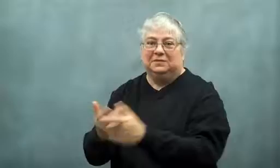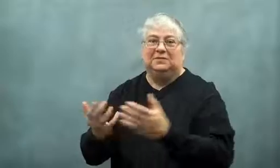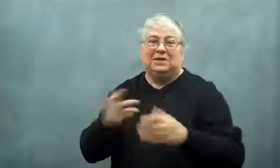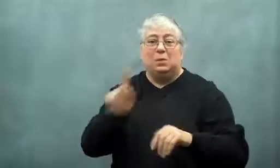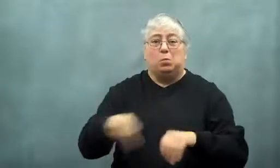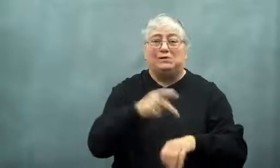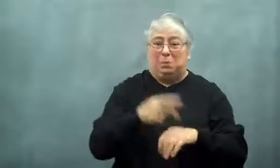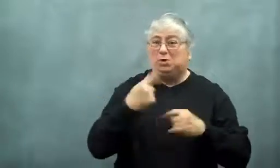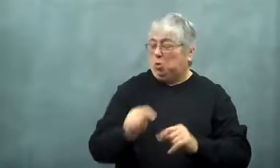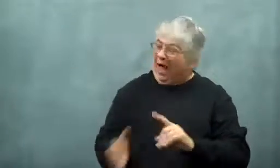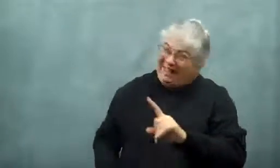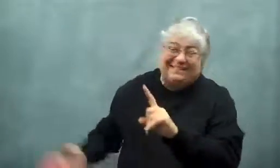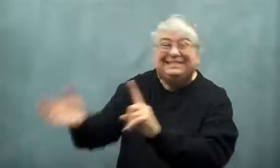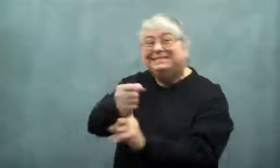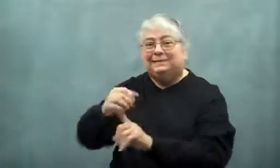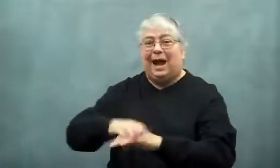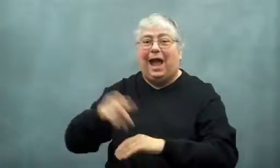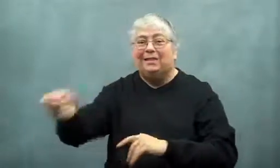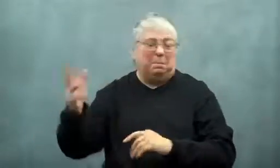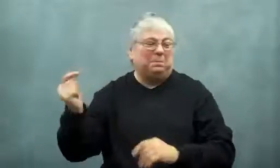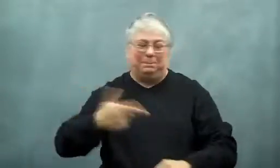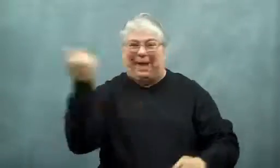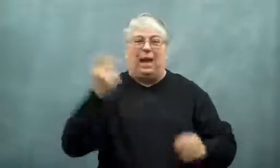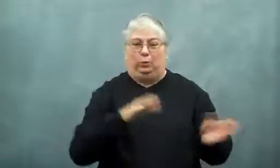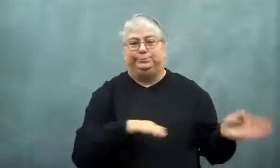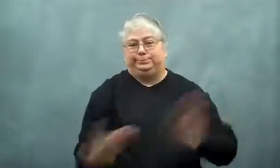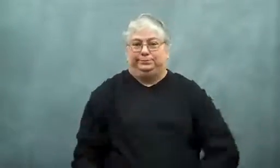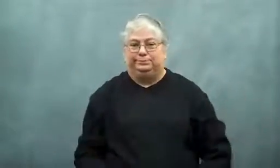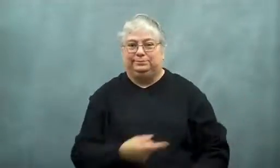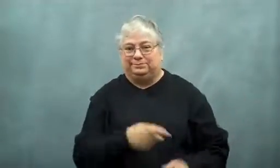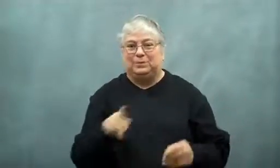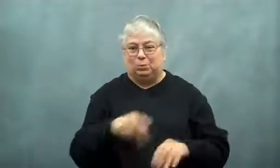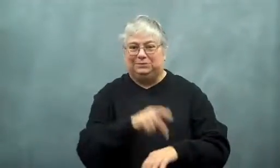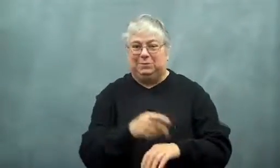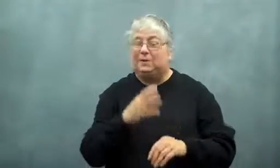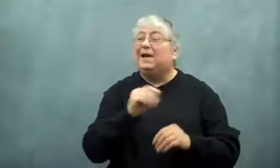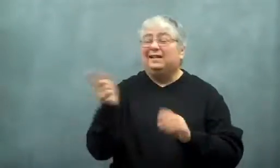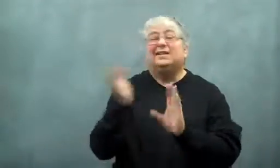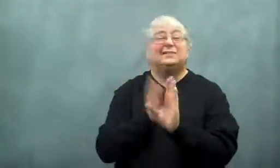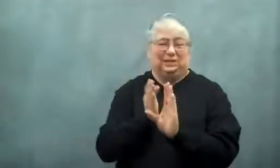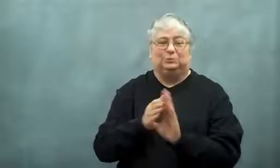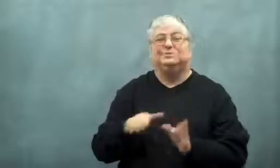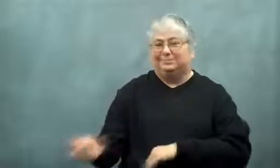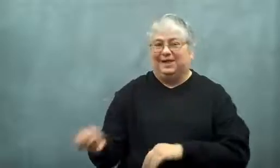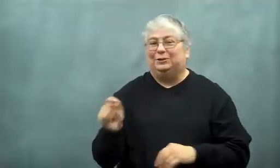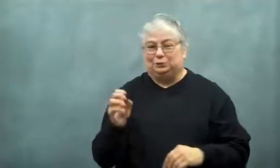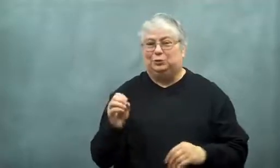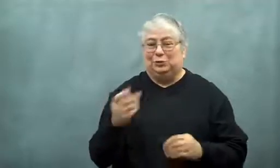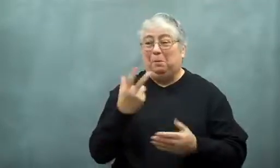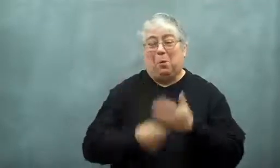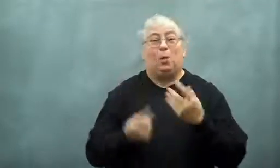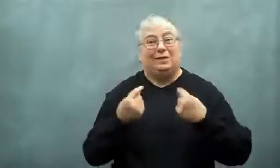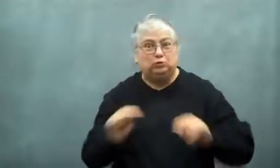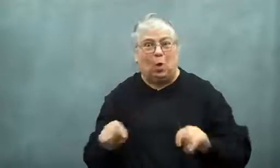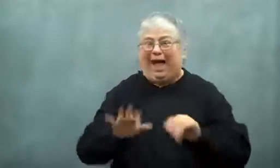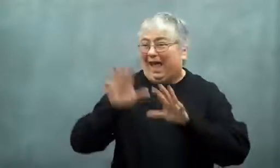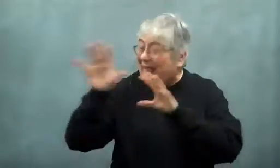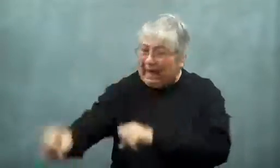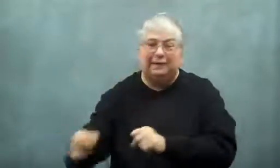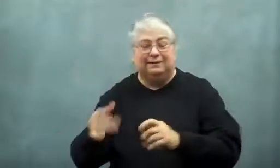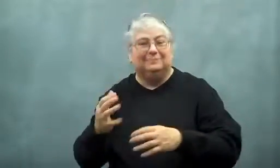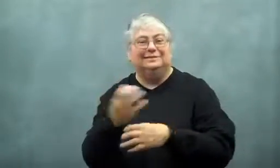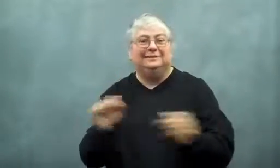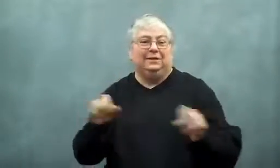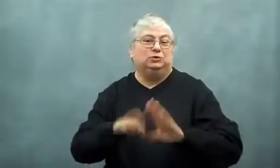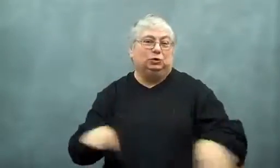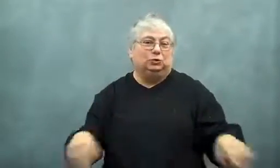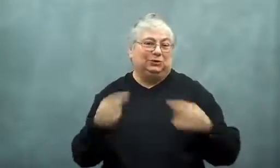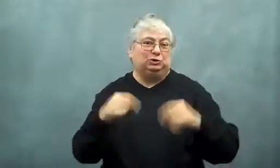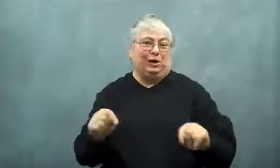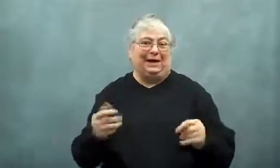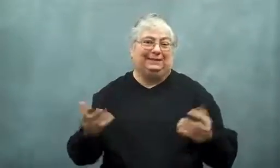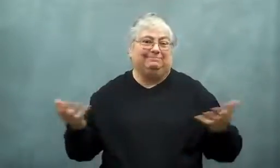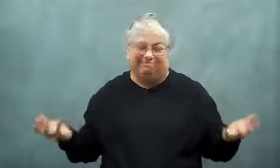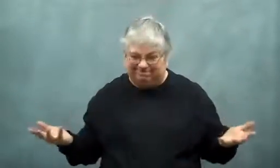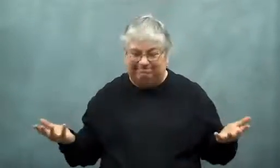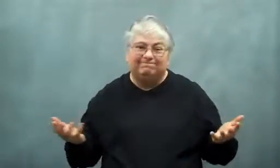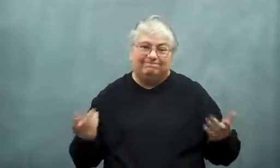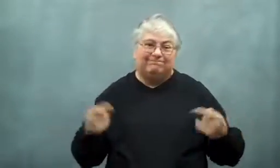The principal lunged at the shooter to stop him but was shot and killed.